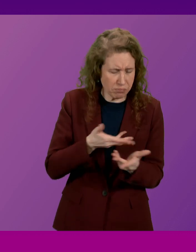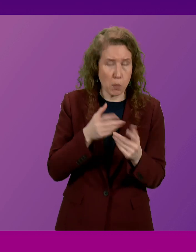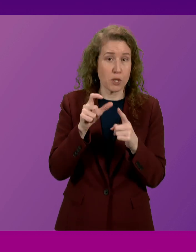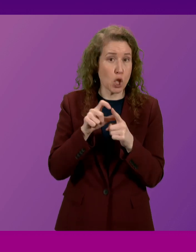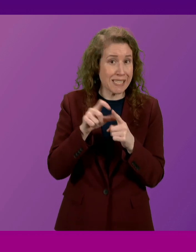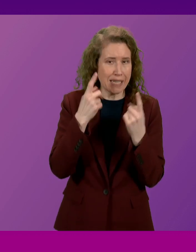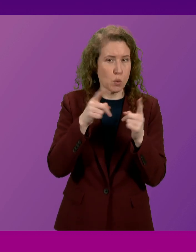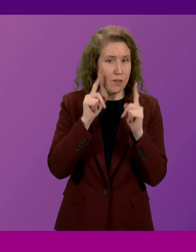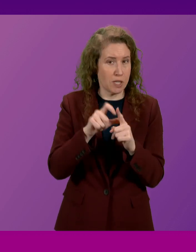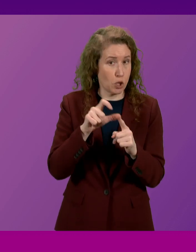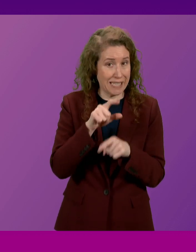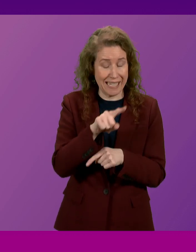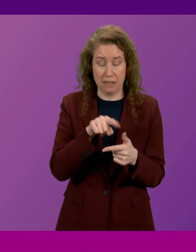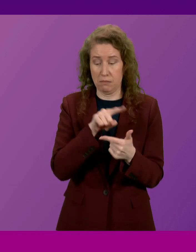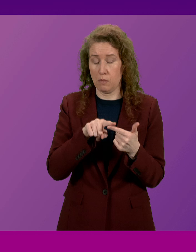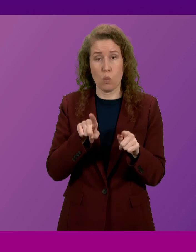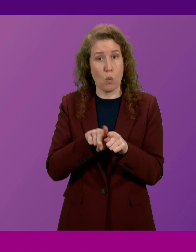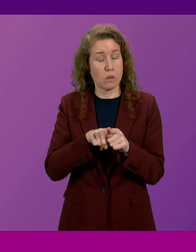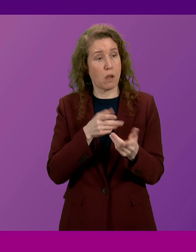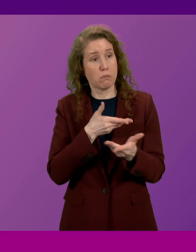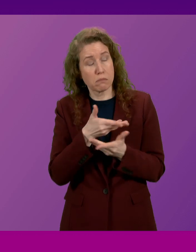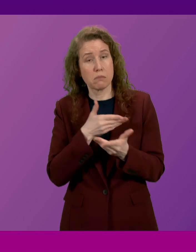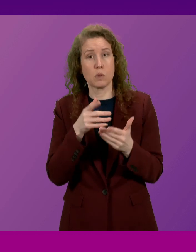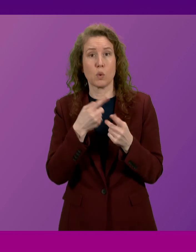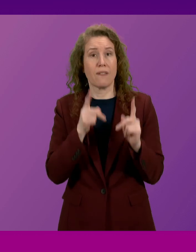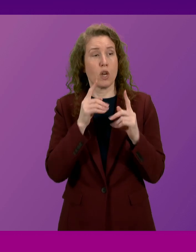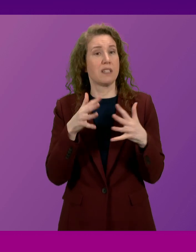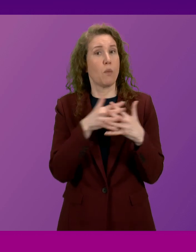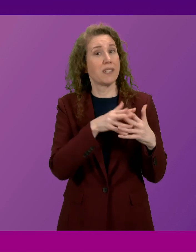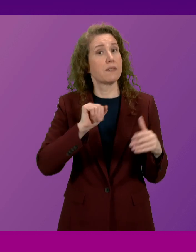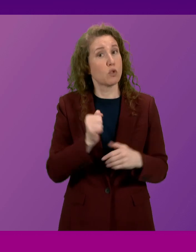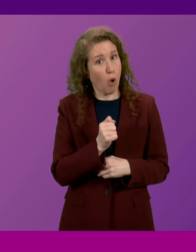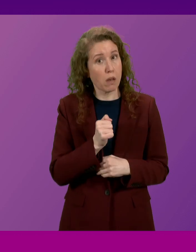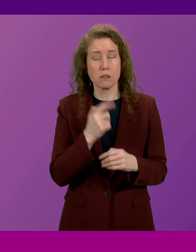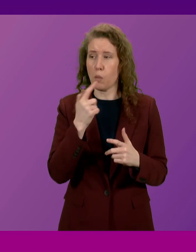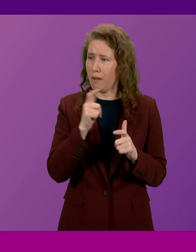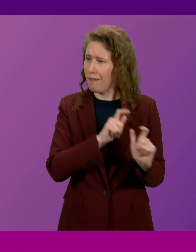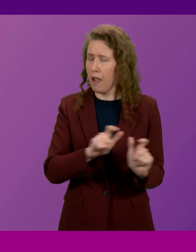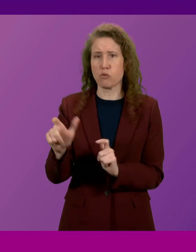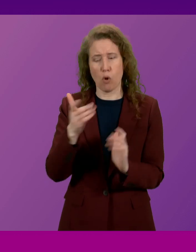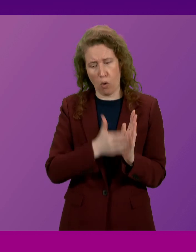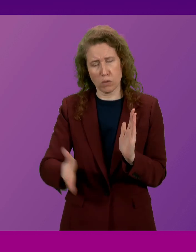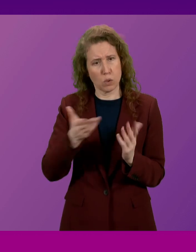I have put on record the discussions that we are having about the University of West of Scotland, which will continue in the period ahead.